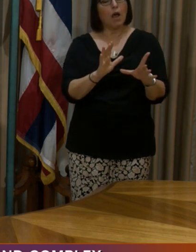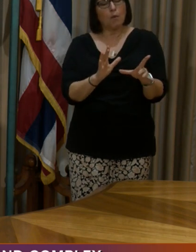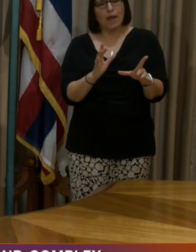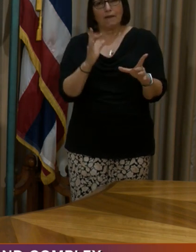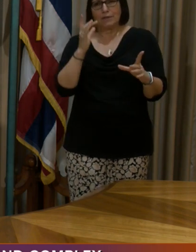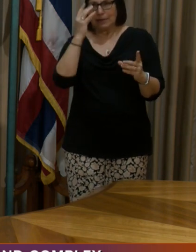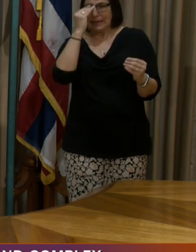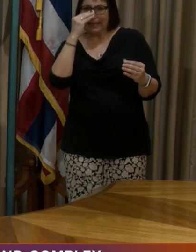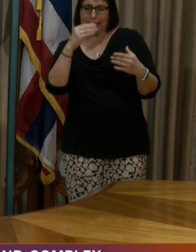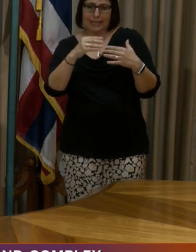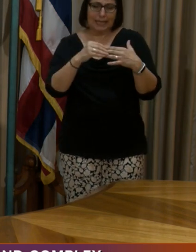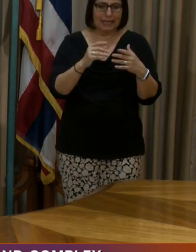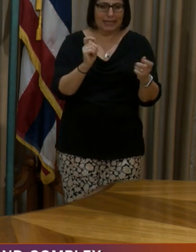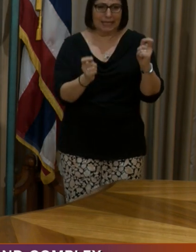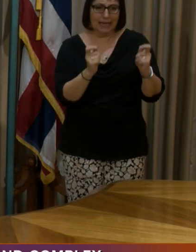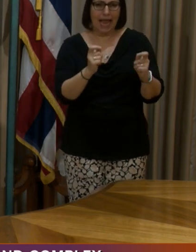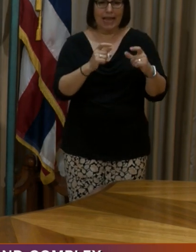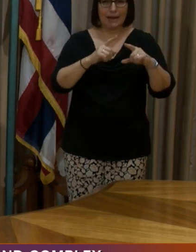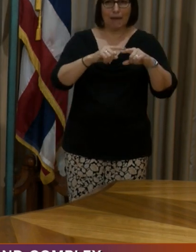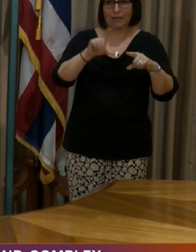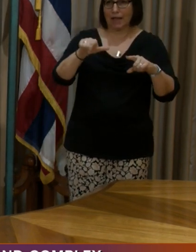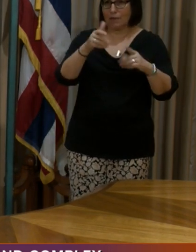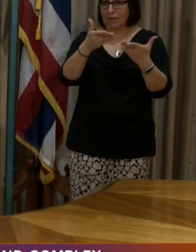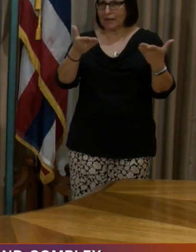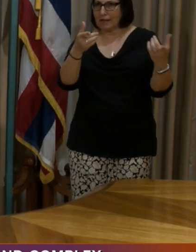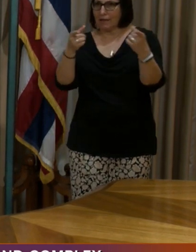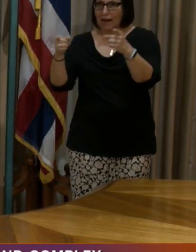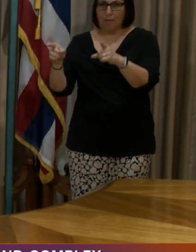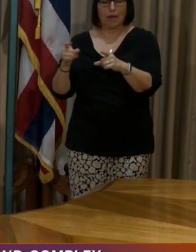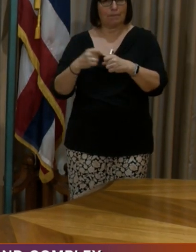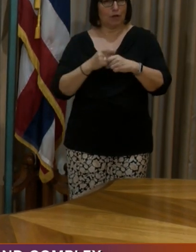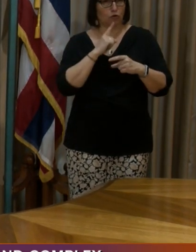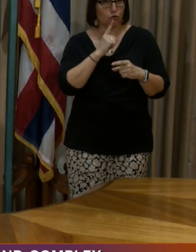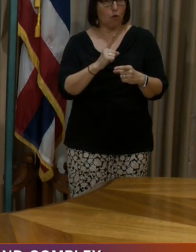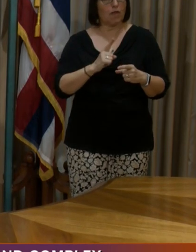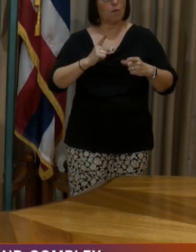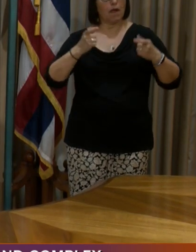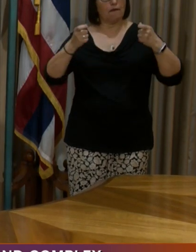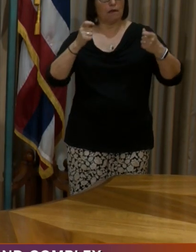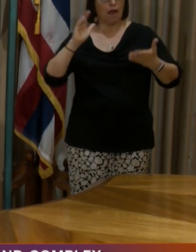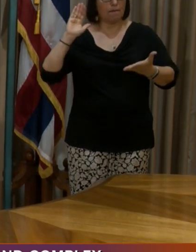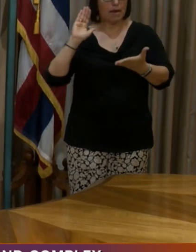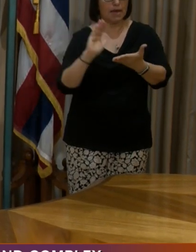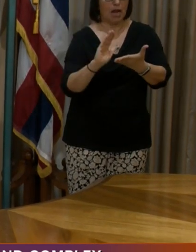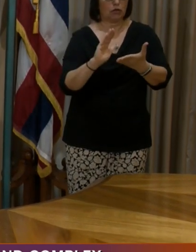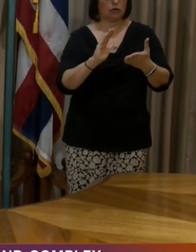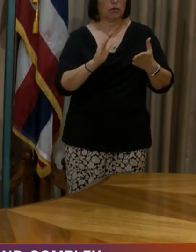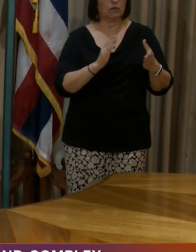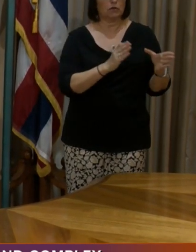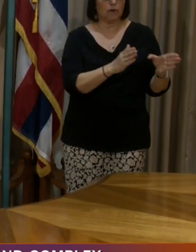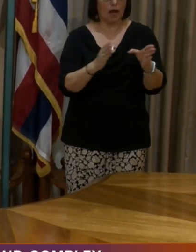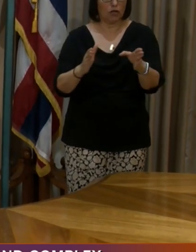REOPENING AND ARE NOT A HARD THEY MUST BE TAKEN INTO CONSIDERATION WITH OTHER CAPACITIES AND RESOURCES OF